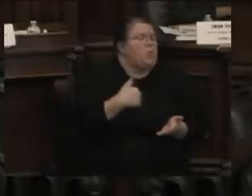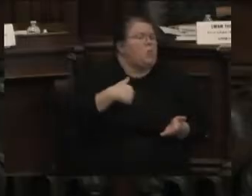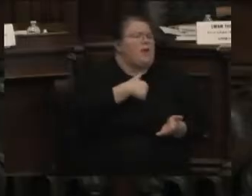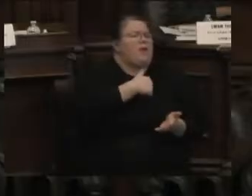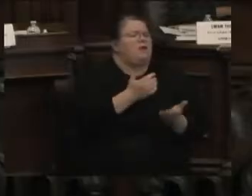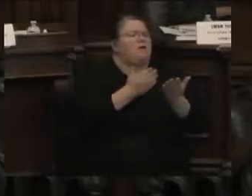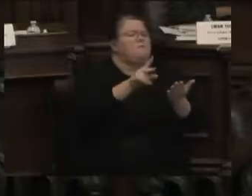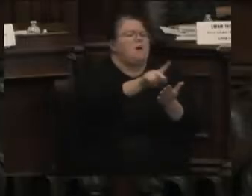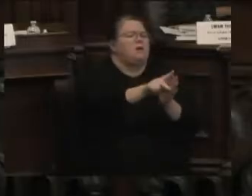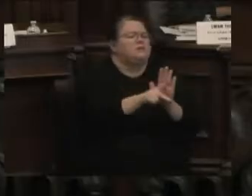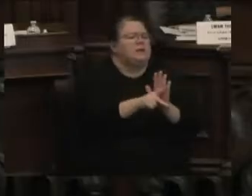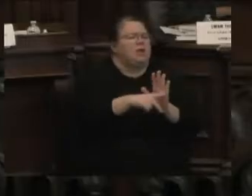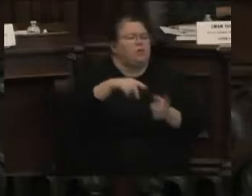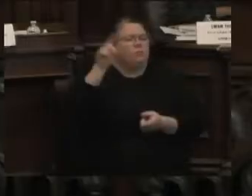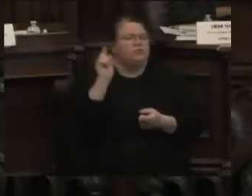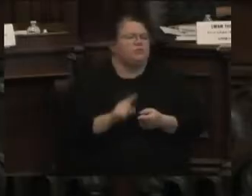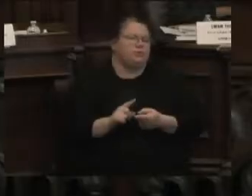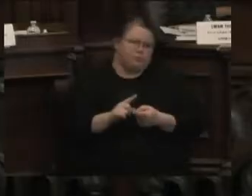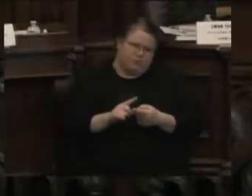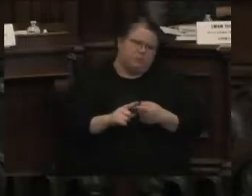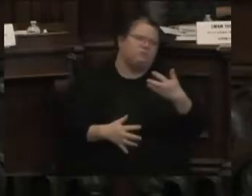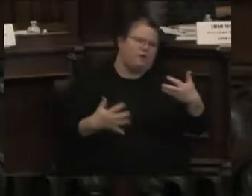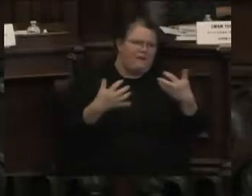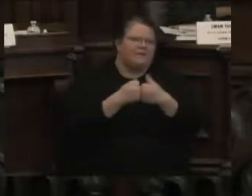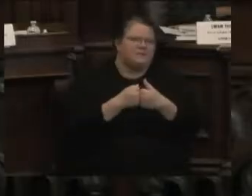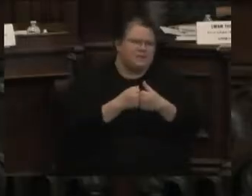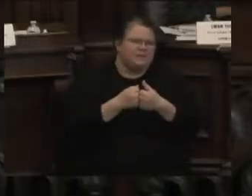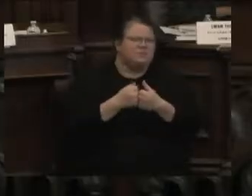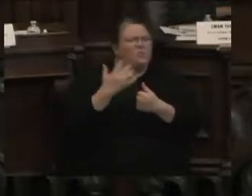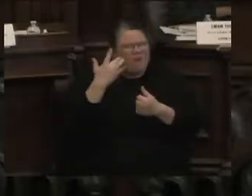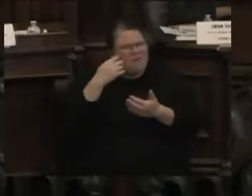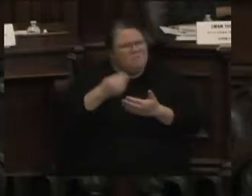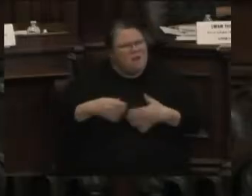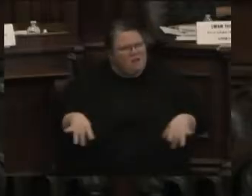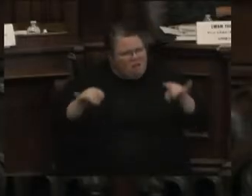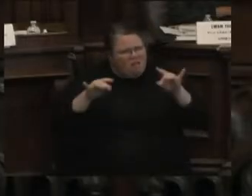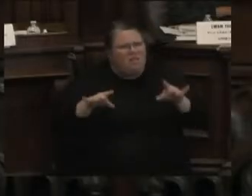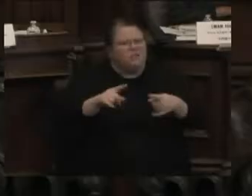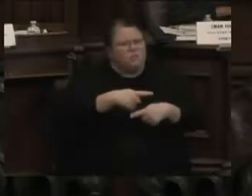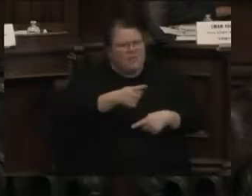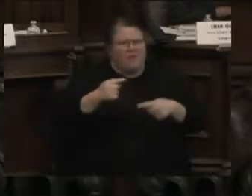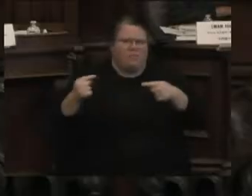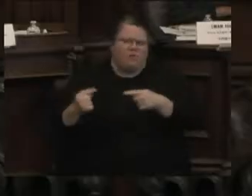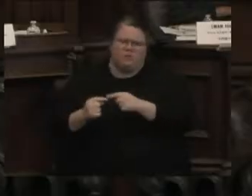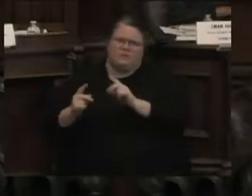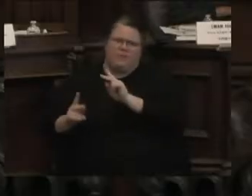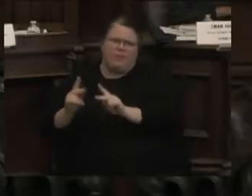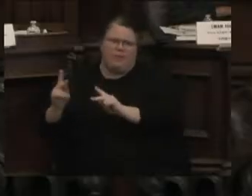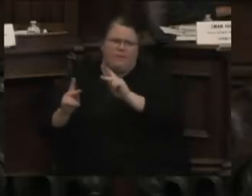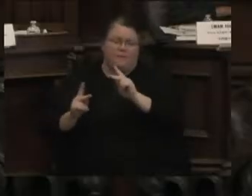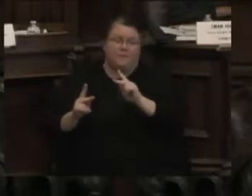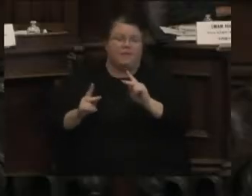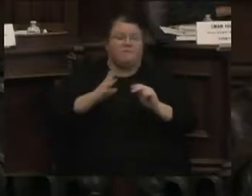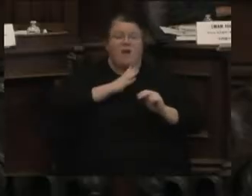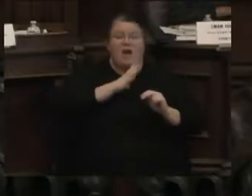not during an emergency, might there be policies that might be worth recommending to try to reduce the instances of traffic